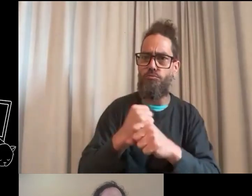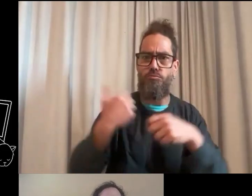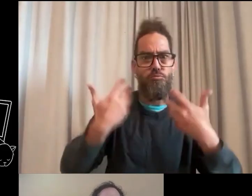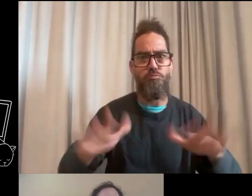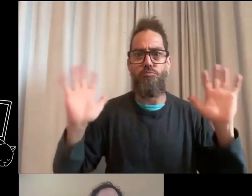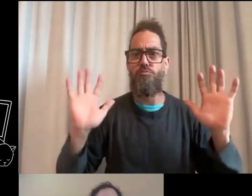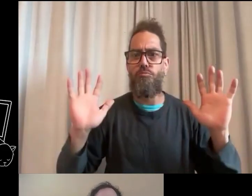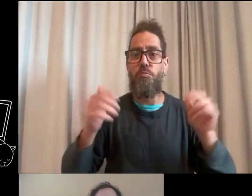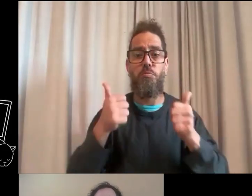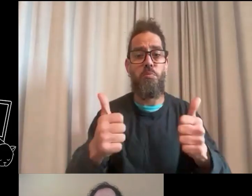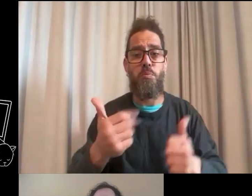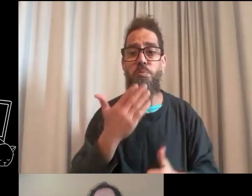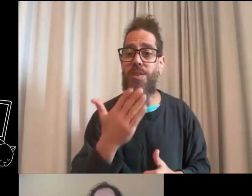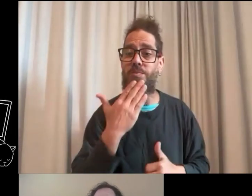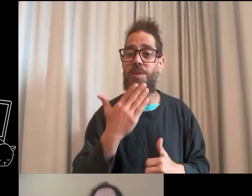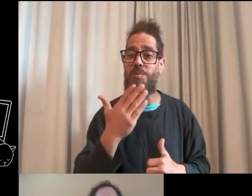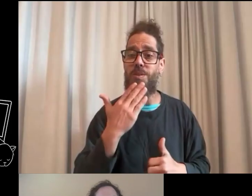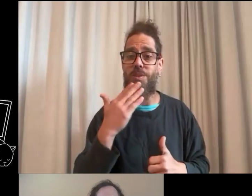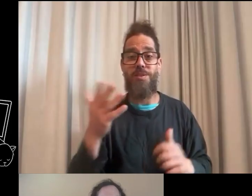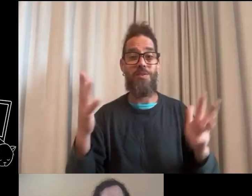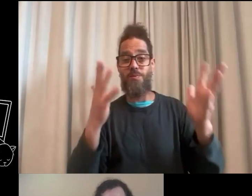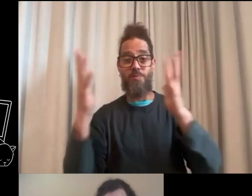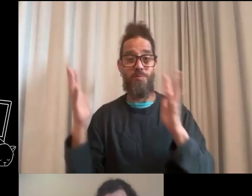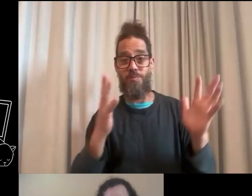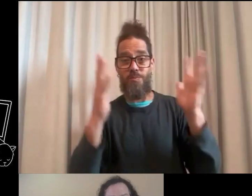And I think that's a wrap. So thank you again so much.